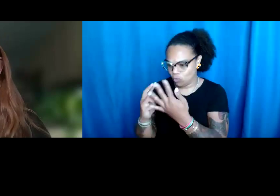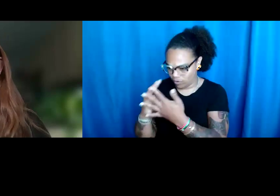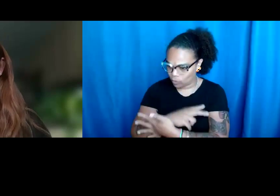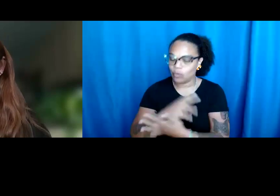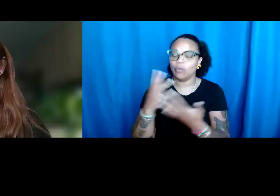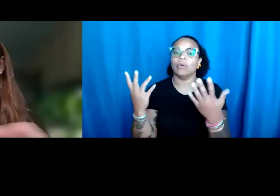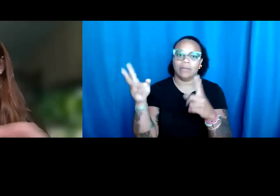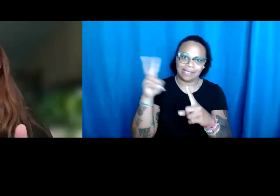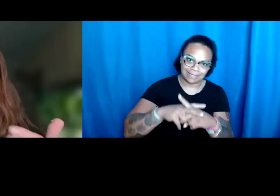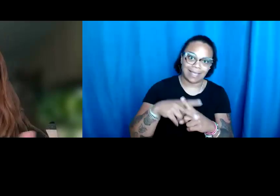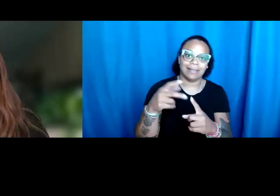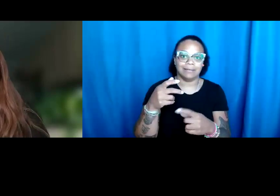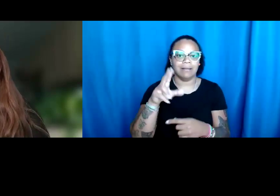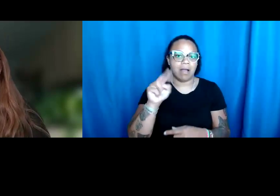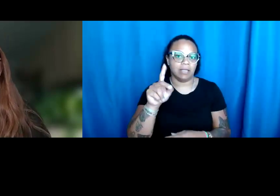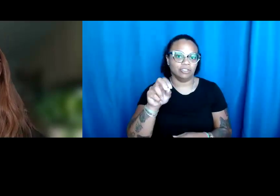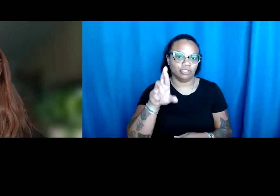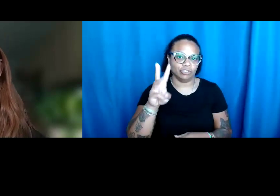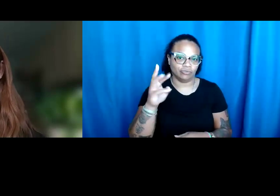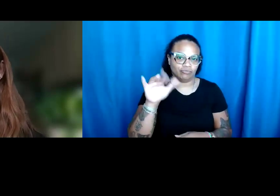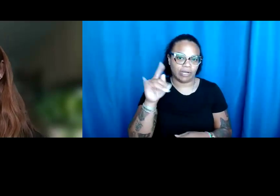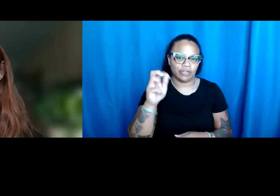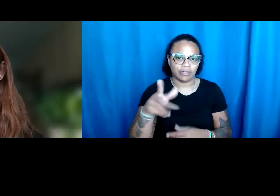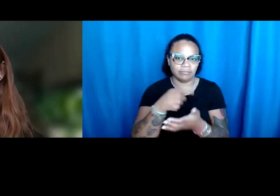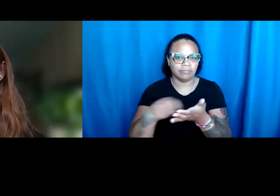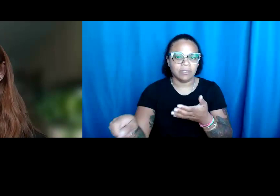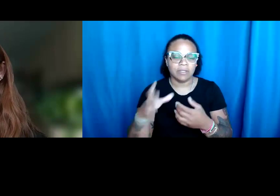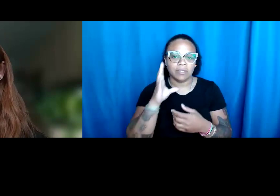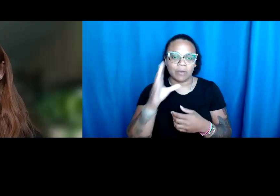to an underwriter who you will work with all the way through our process.